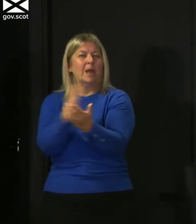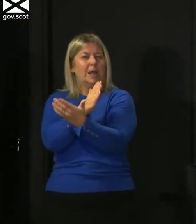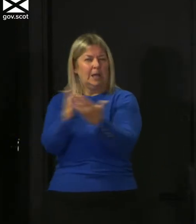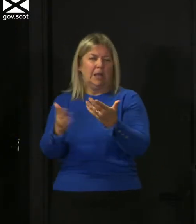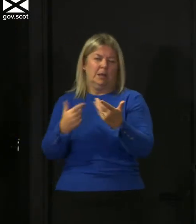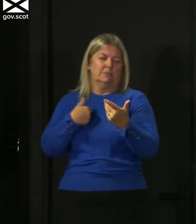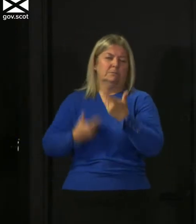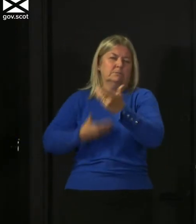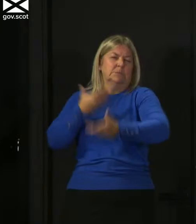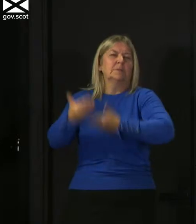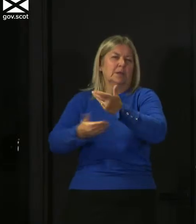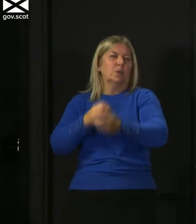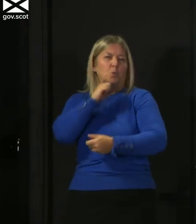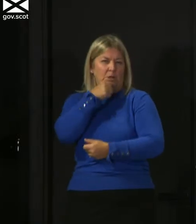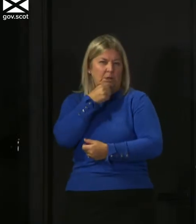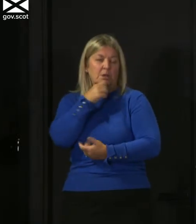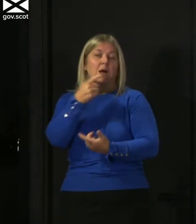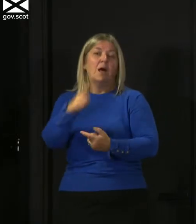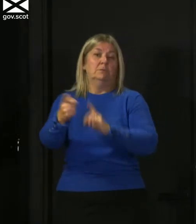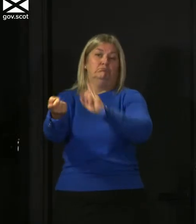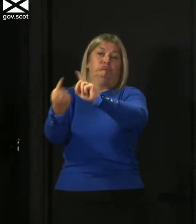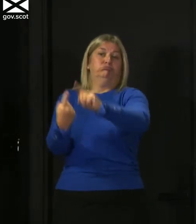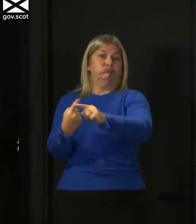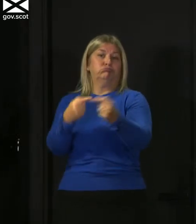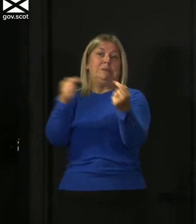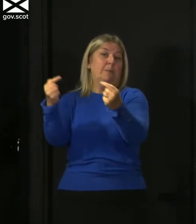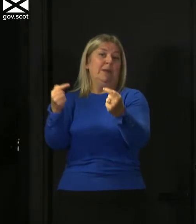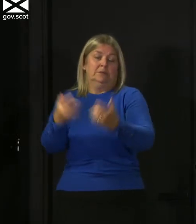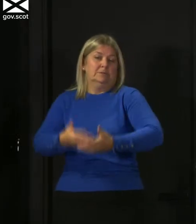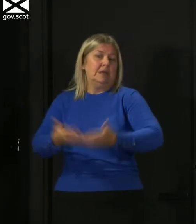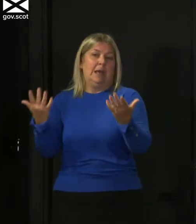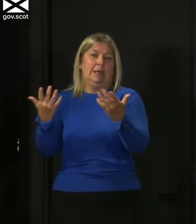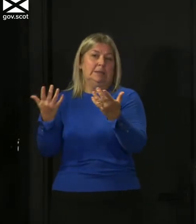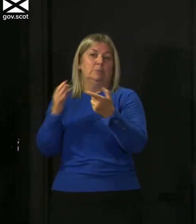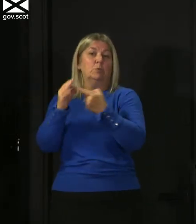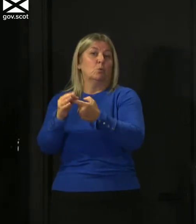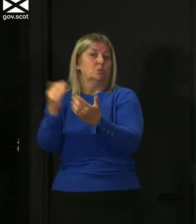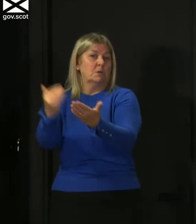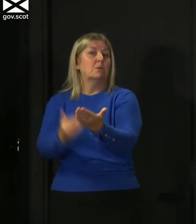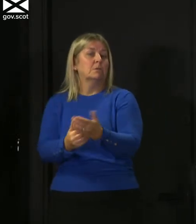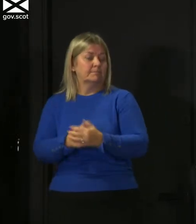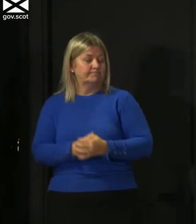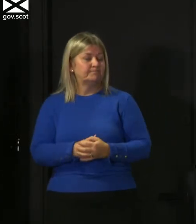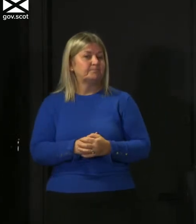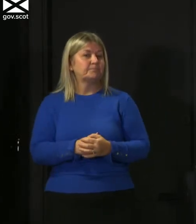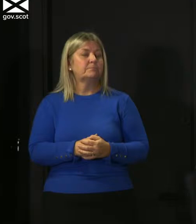input and the opportunity to discuss and debate whatever is proposed. On of Margaret Ferrier,